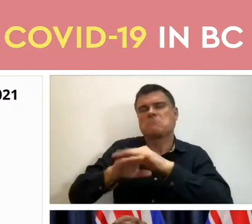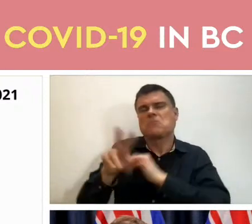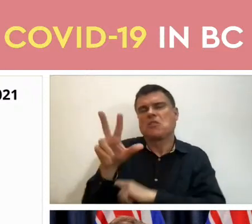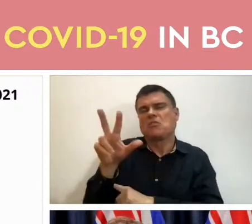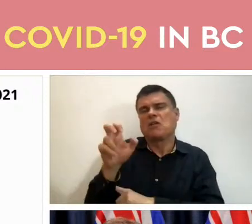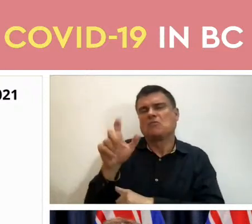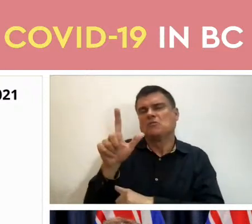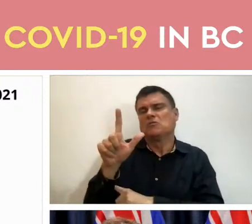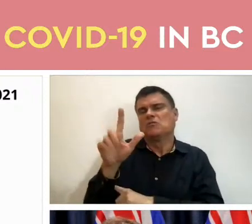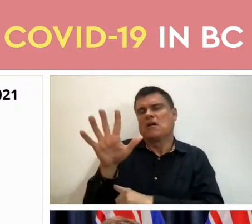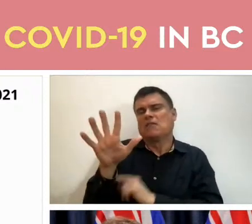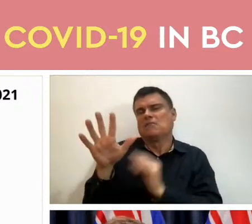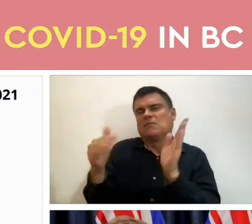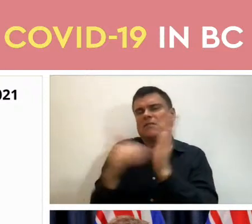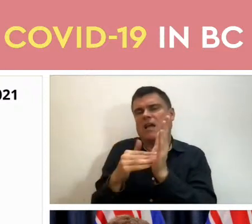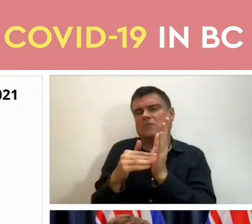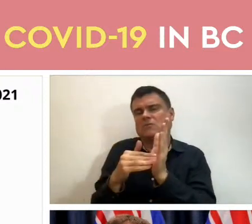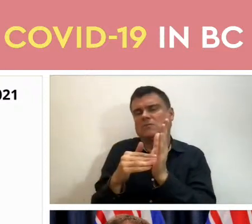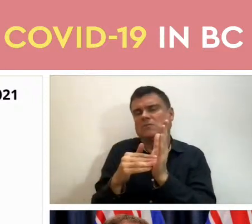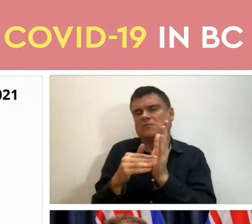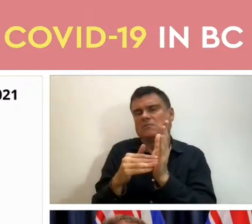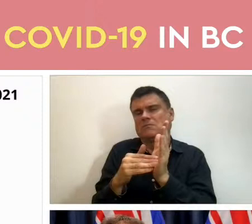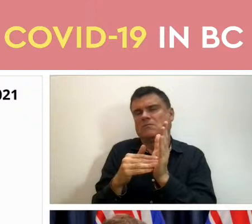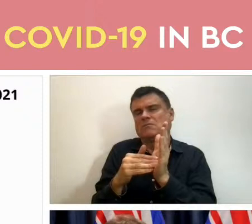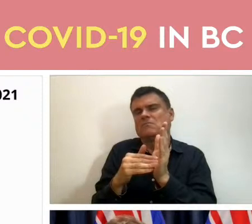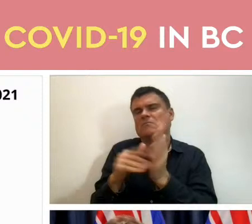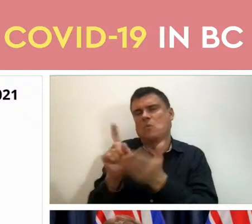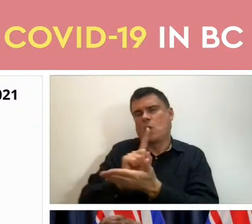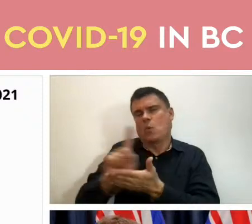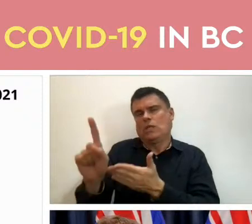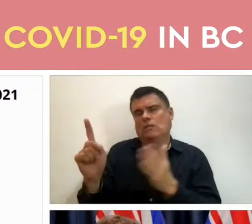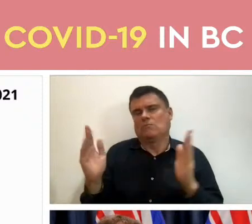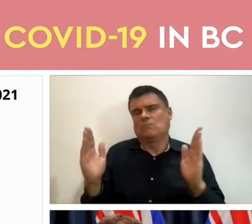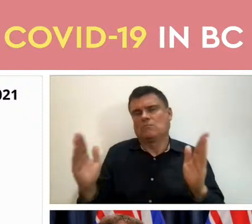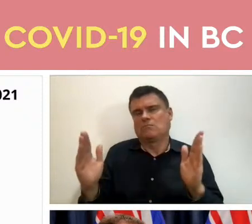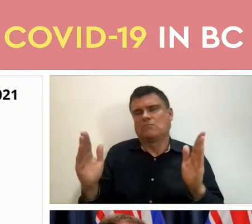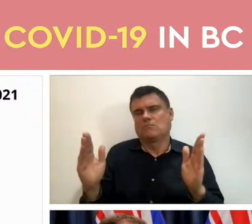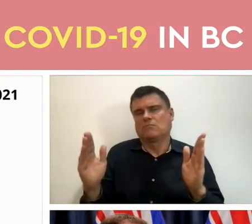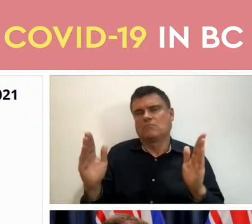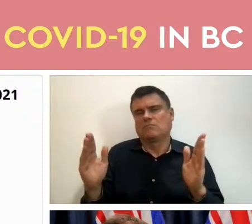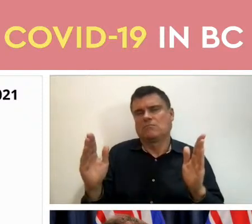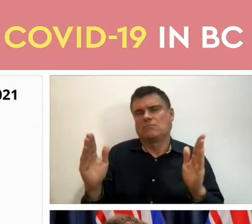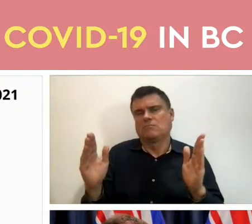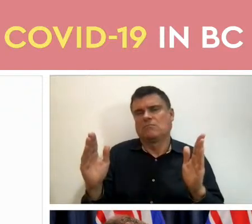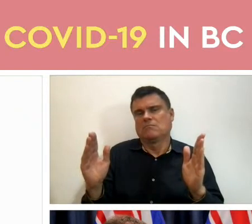January 30th. You can see the difference and significant increase in